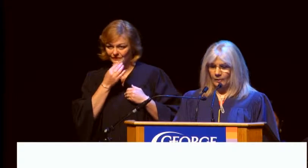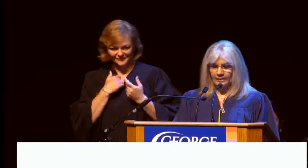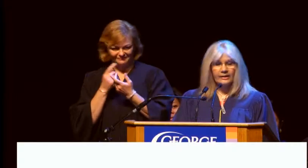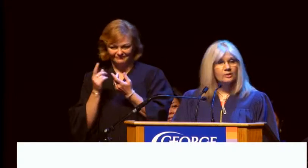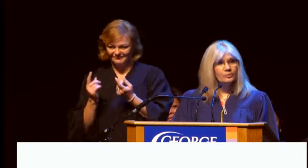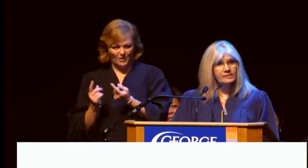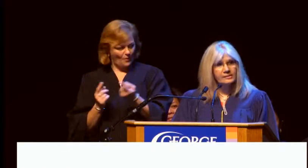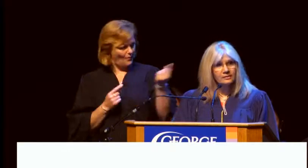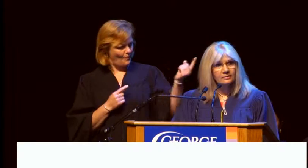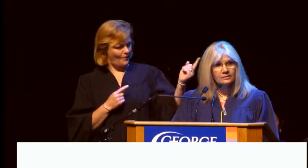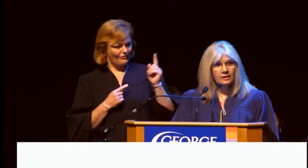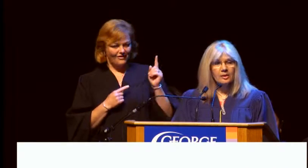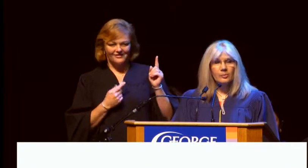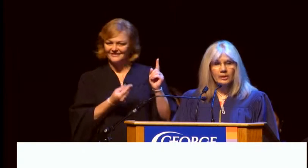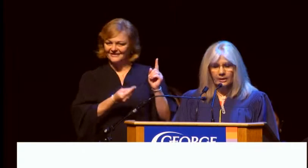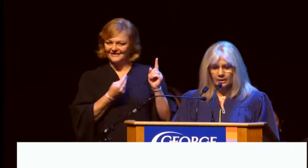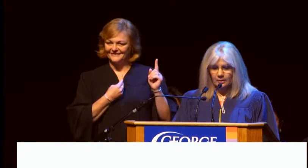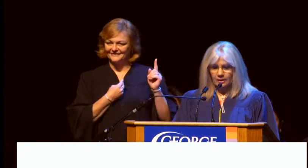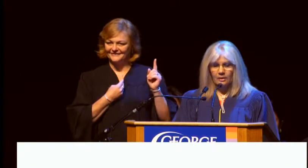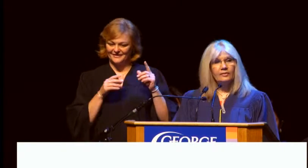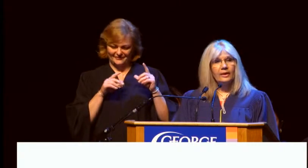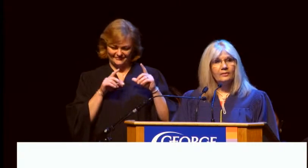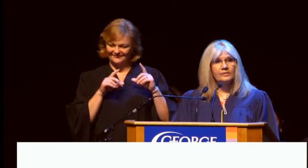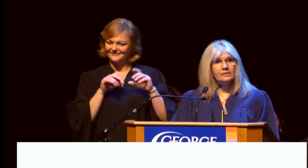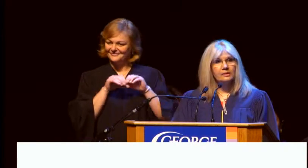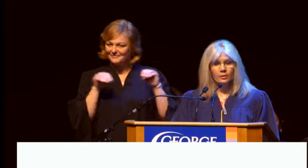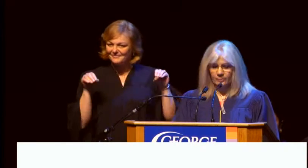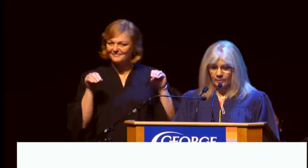AND IT WILL SIGNAL THE BEGINNING OF LIFE'S OLYMPICS.